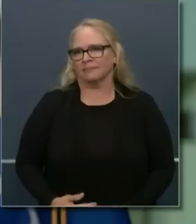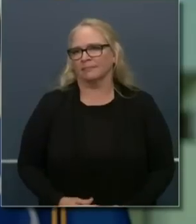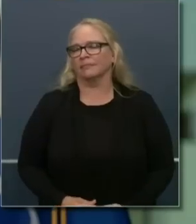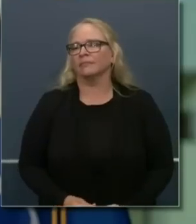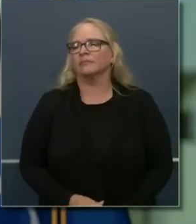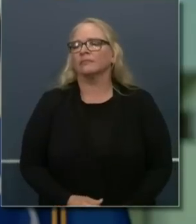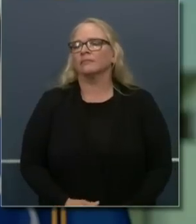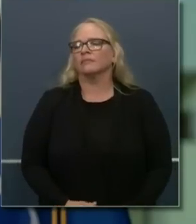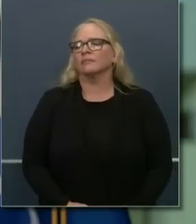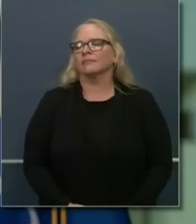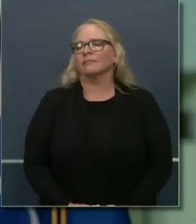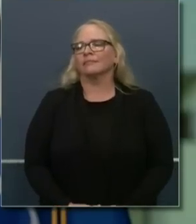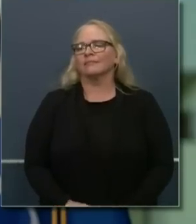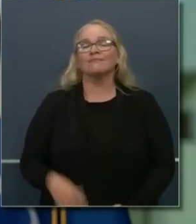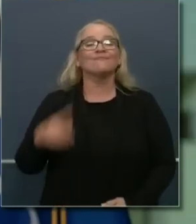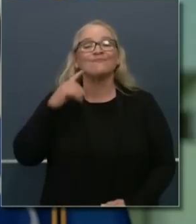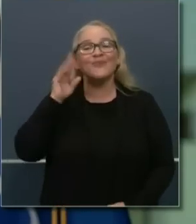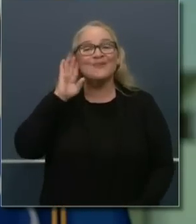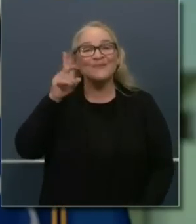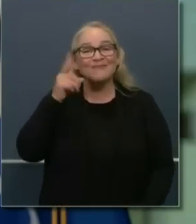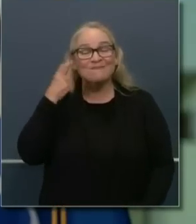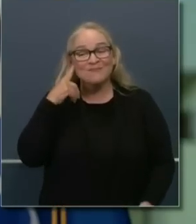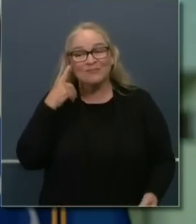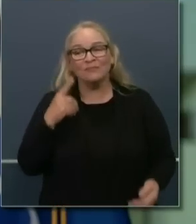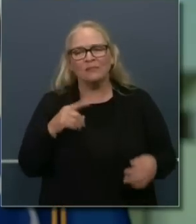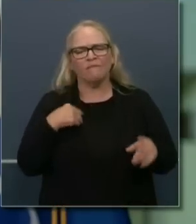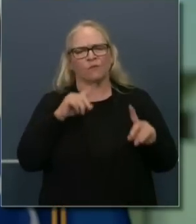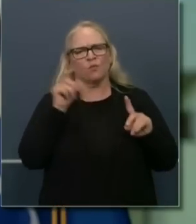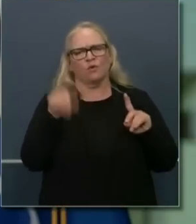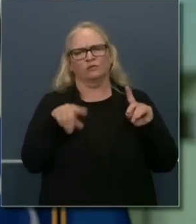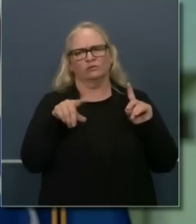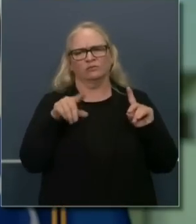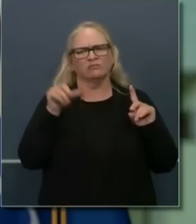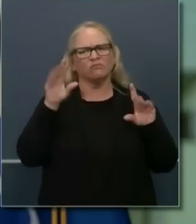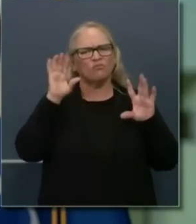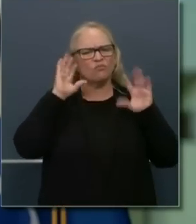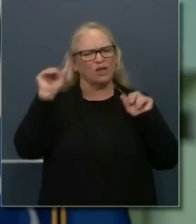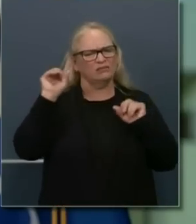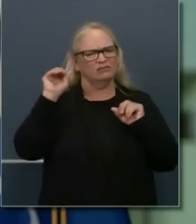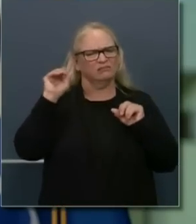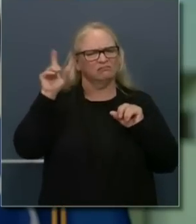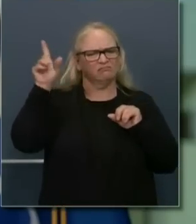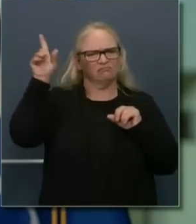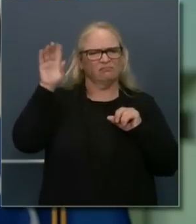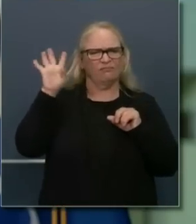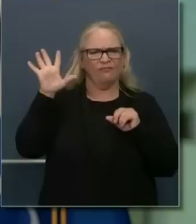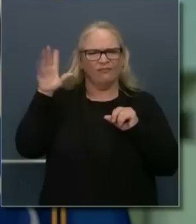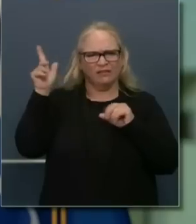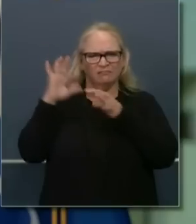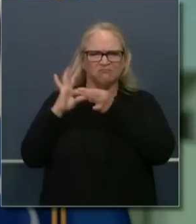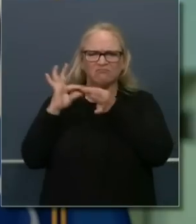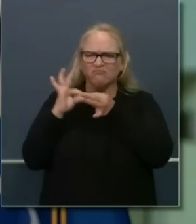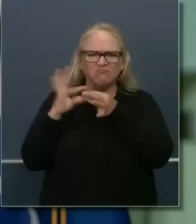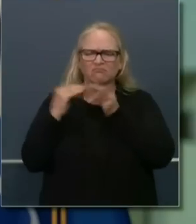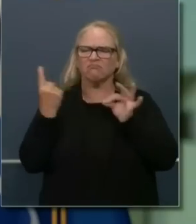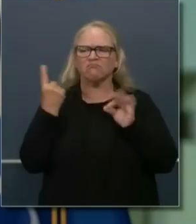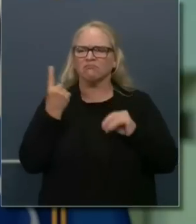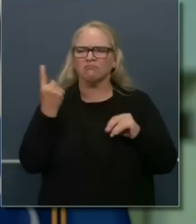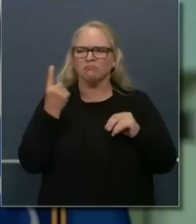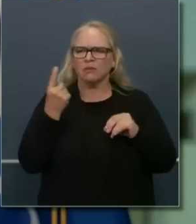GALLY HAPPY TO ANSWER ANY QUESTIONS AS WELL. HI, GOVERNOR.